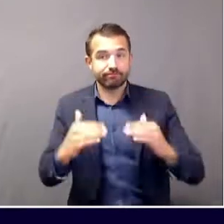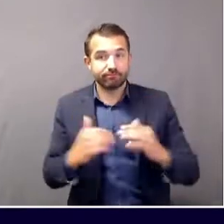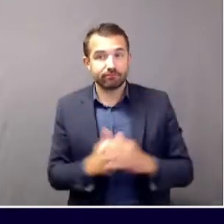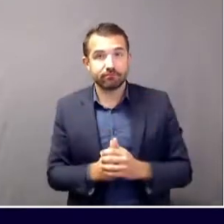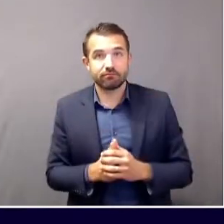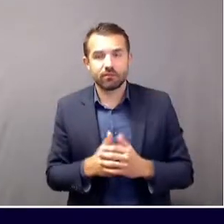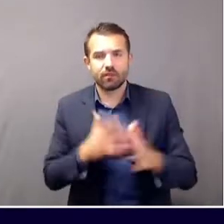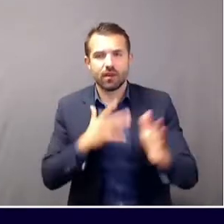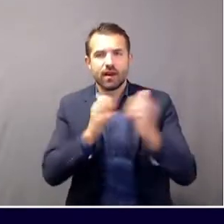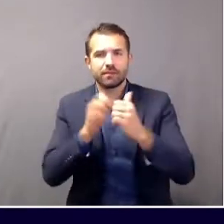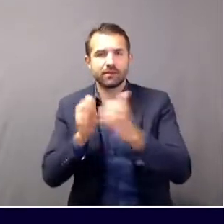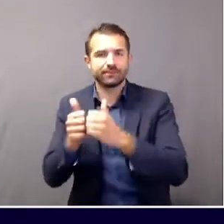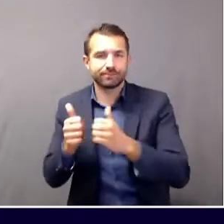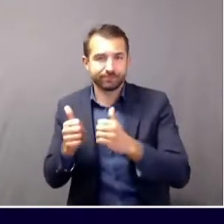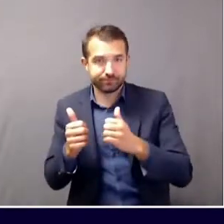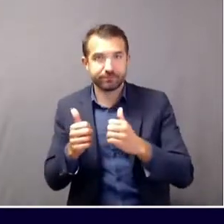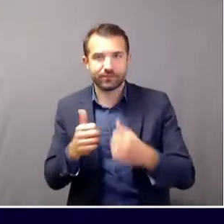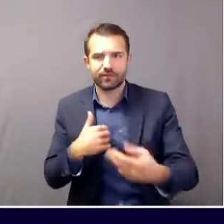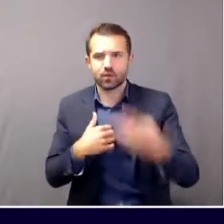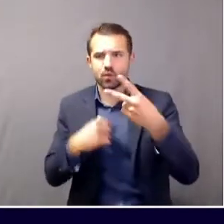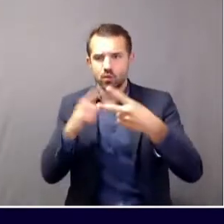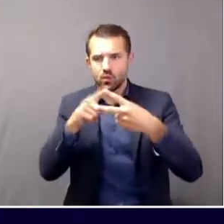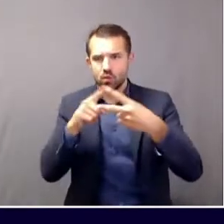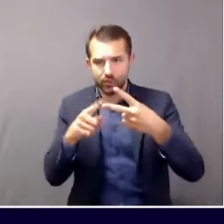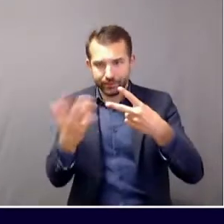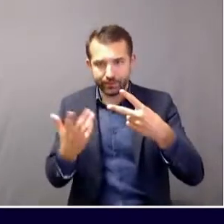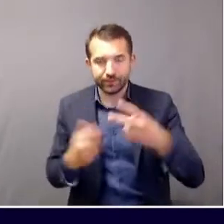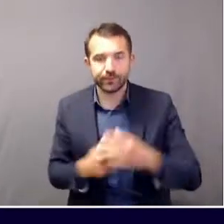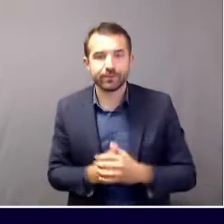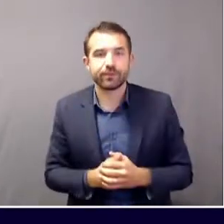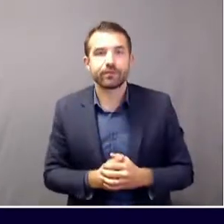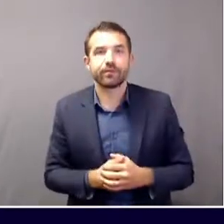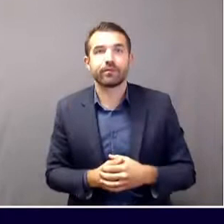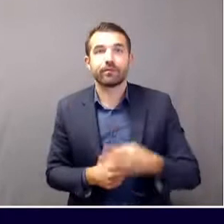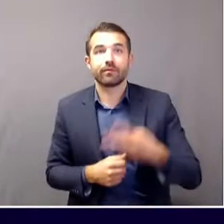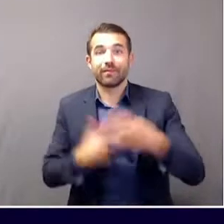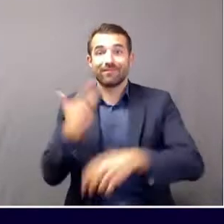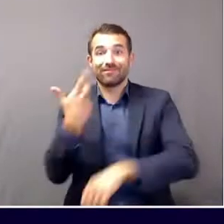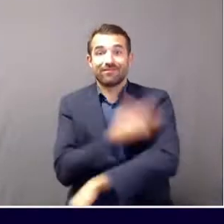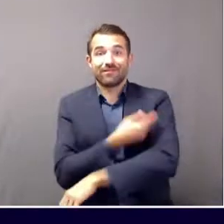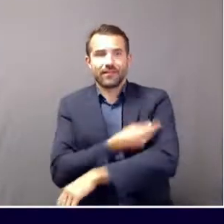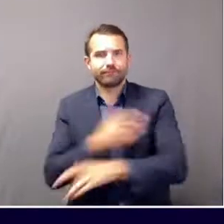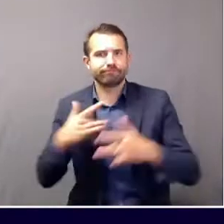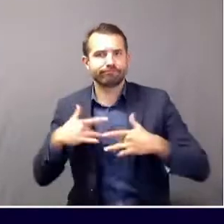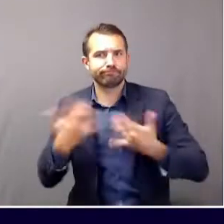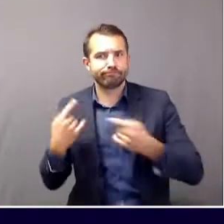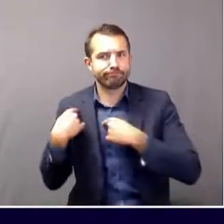fronts both on first of where